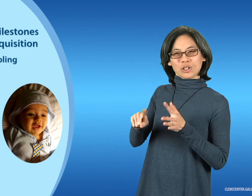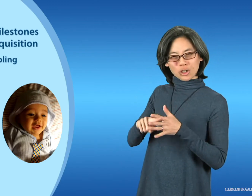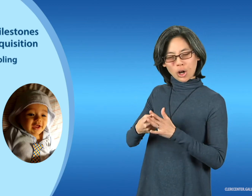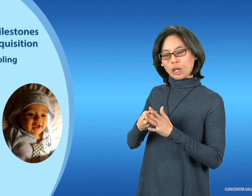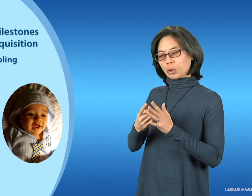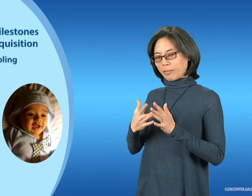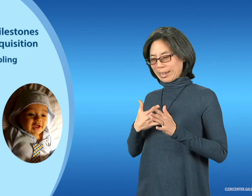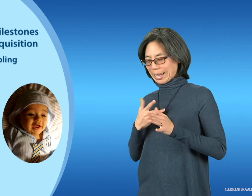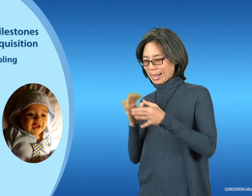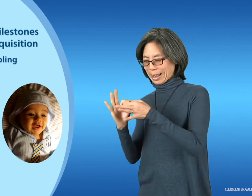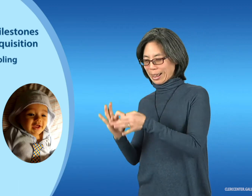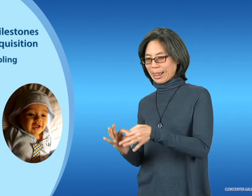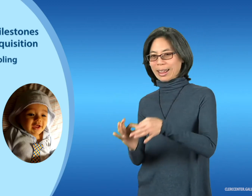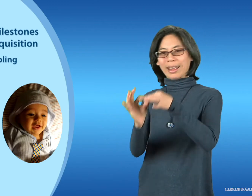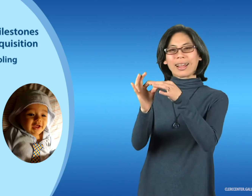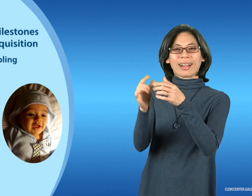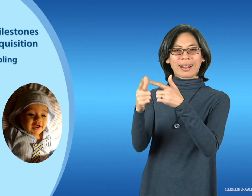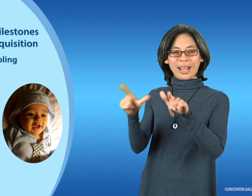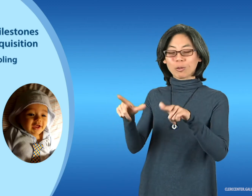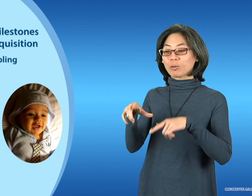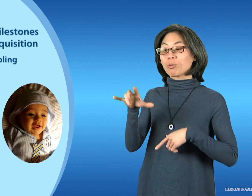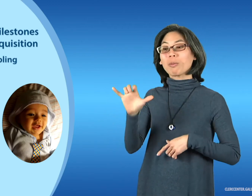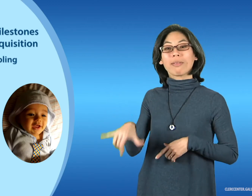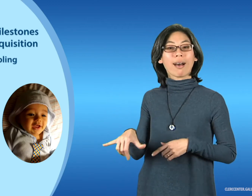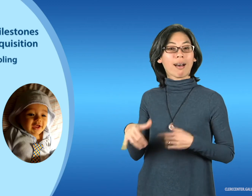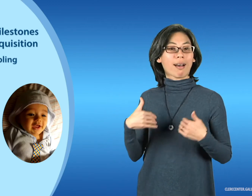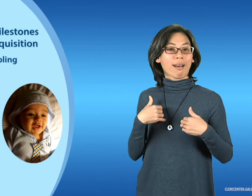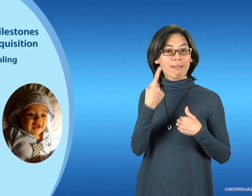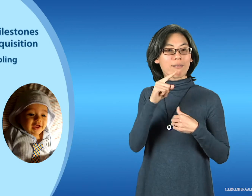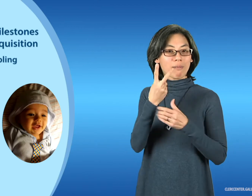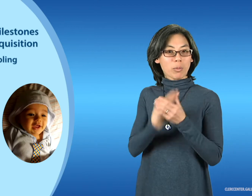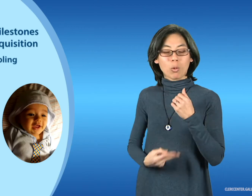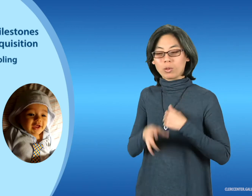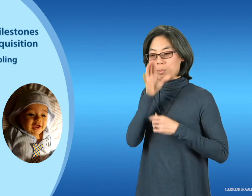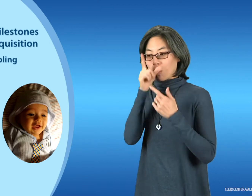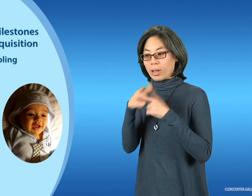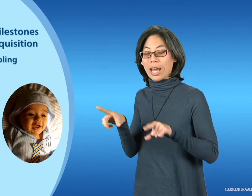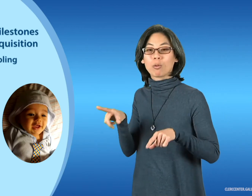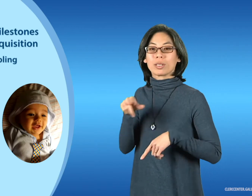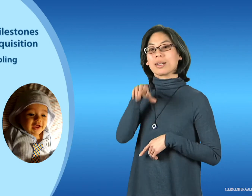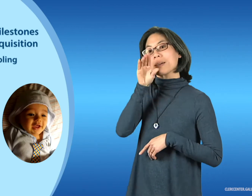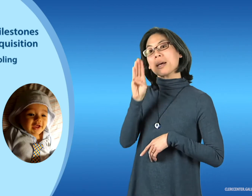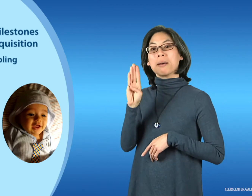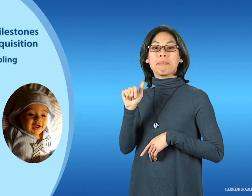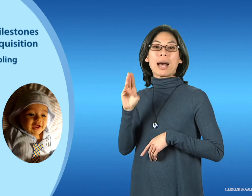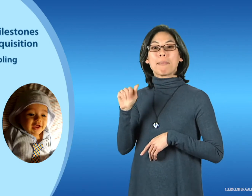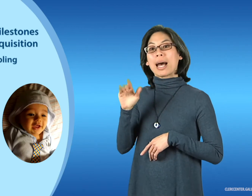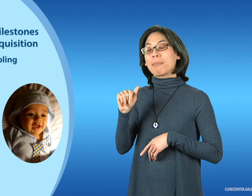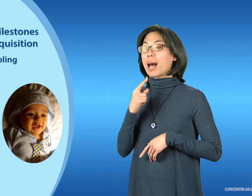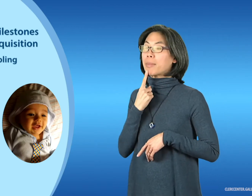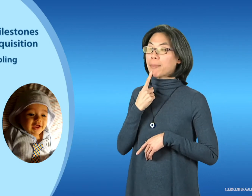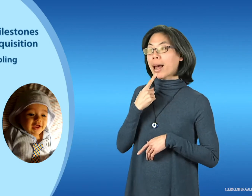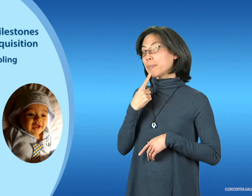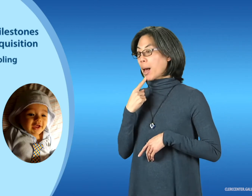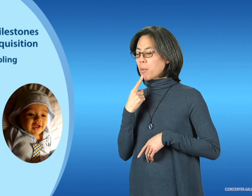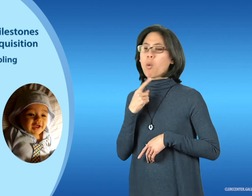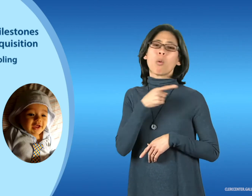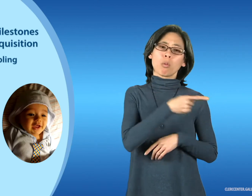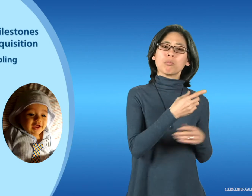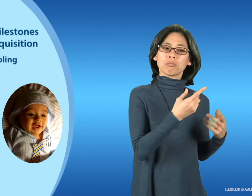you already can start to feel that there's some connection with the language of the environment. In spoken language, you have babbling,